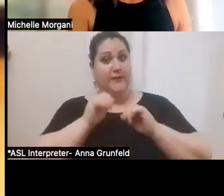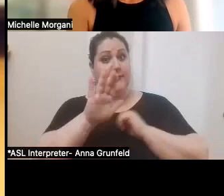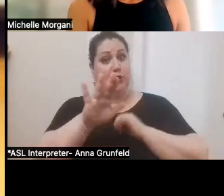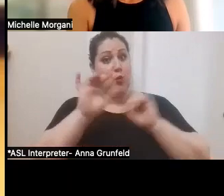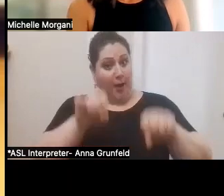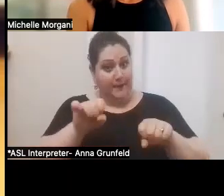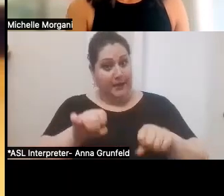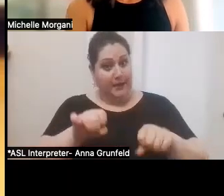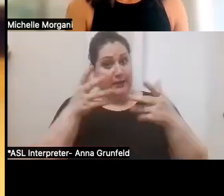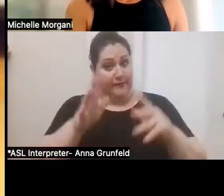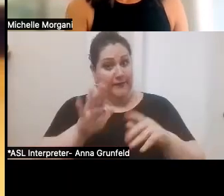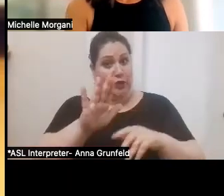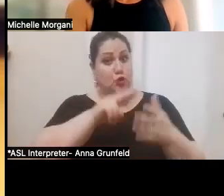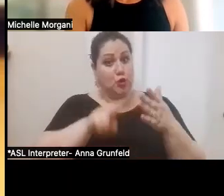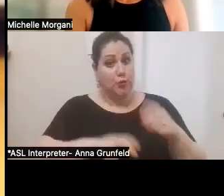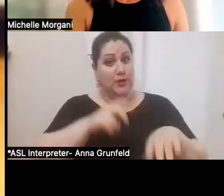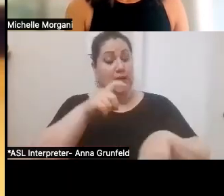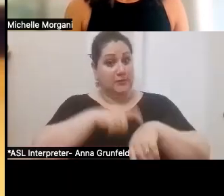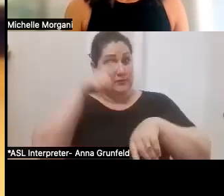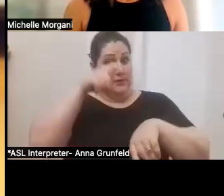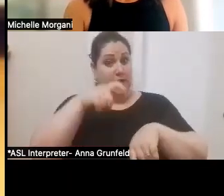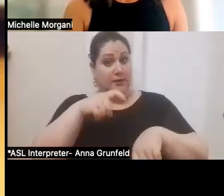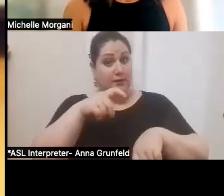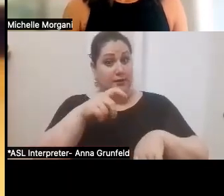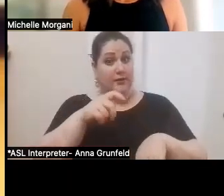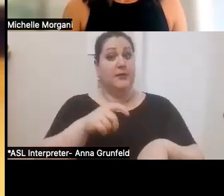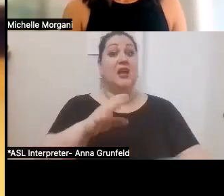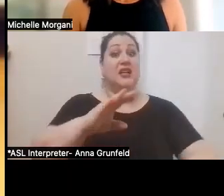And this time Peter gives a satisfaction score of one.